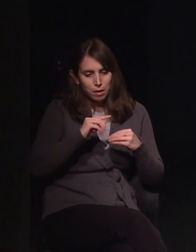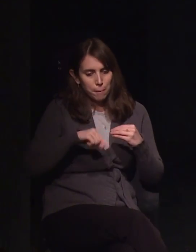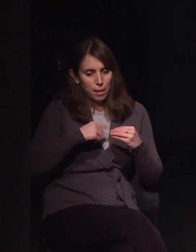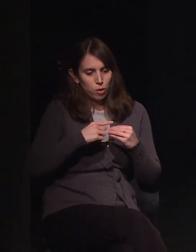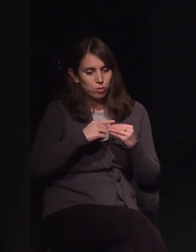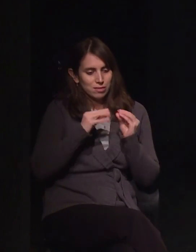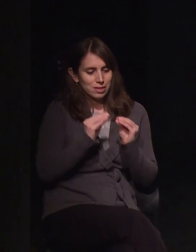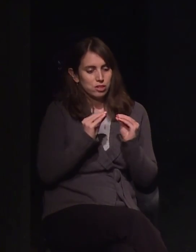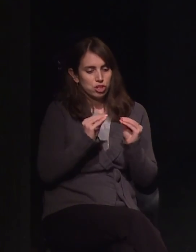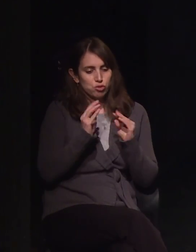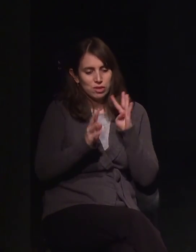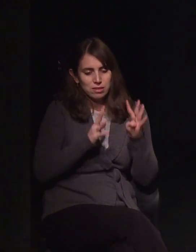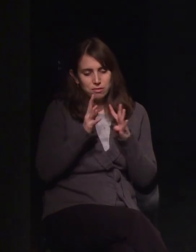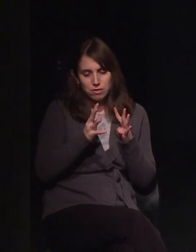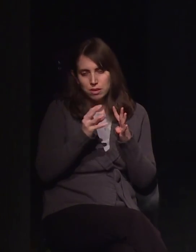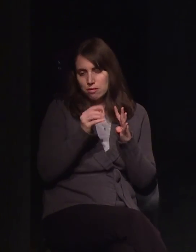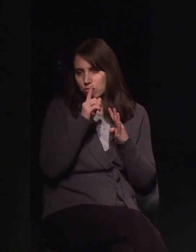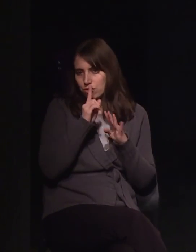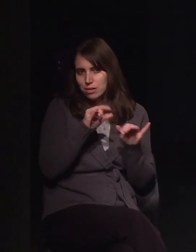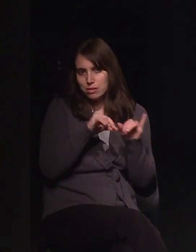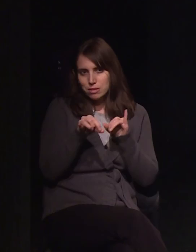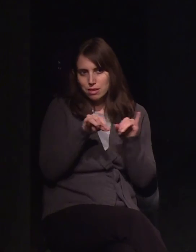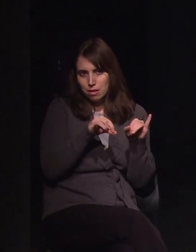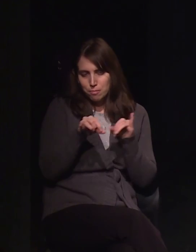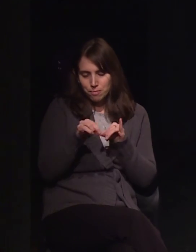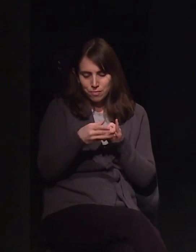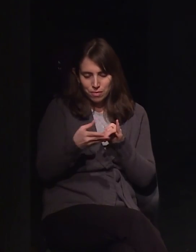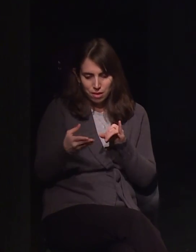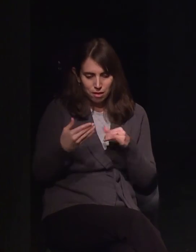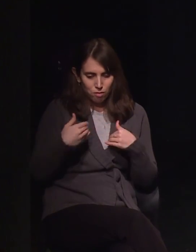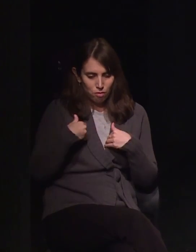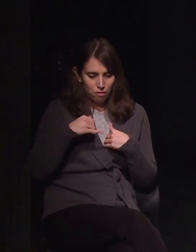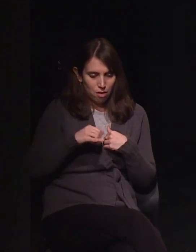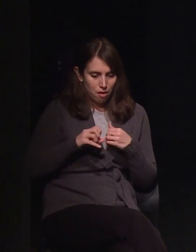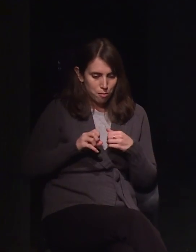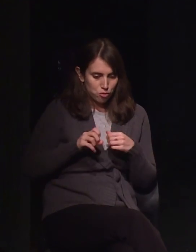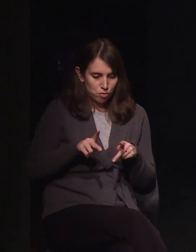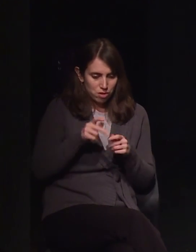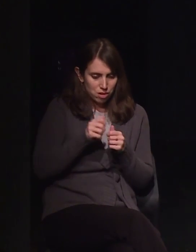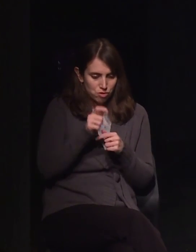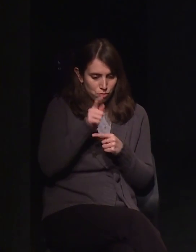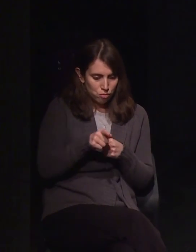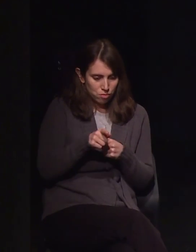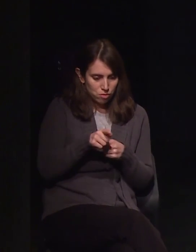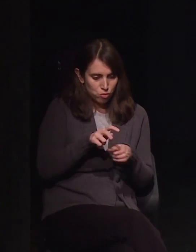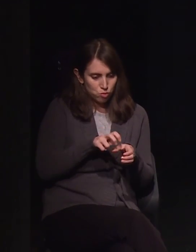I think you have those opportunities at every given moment to step back and go, why did you do that.